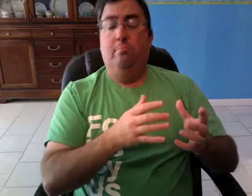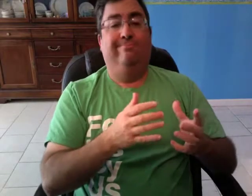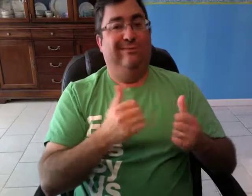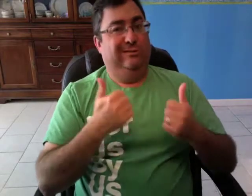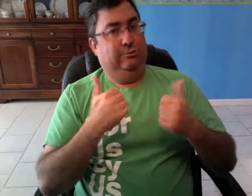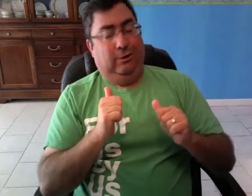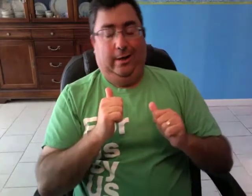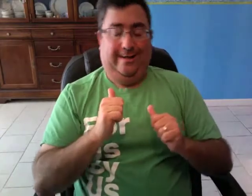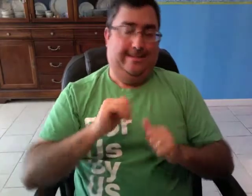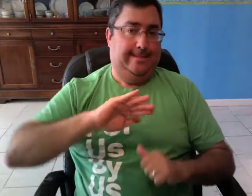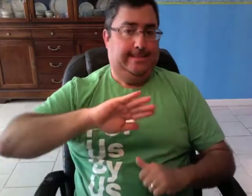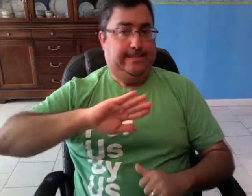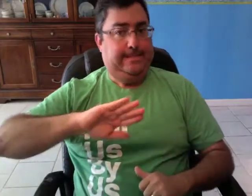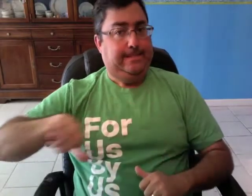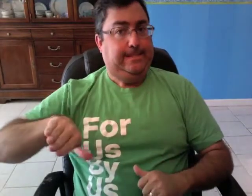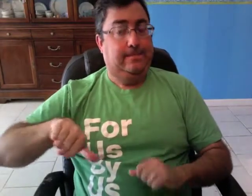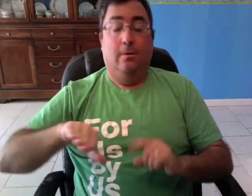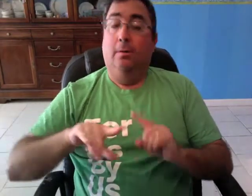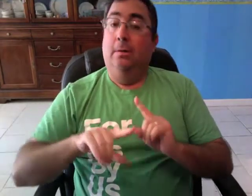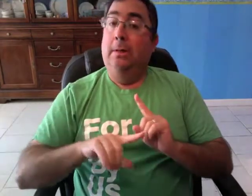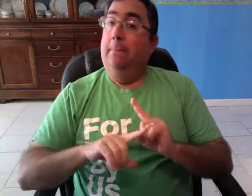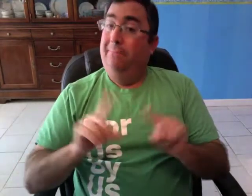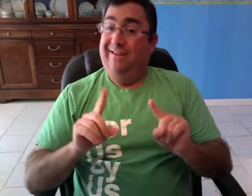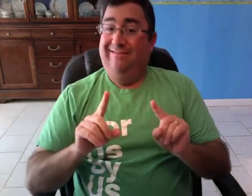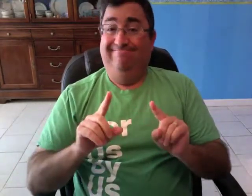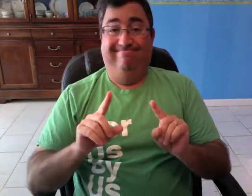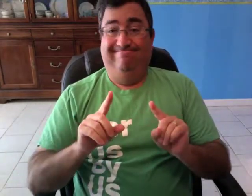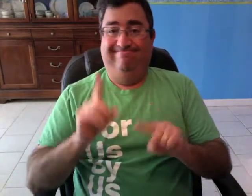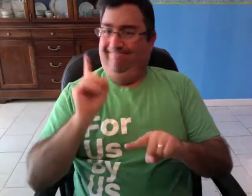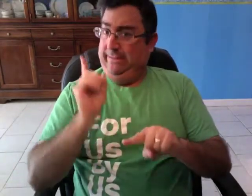and the Oralists wanted to suppress his testimony, but they couldn't,